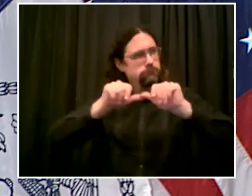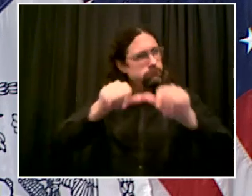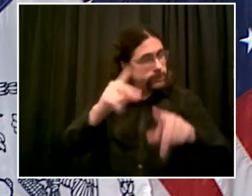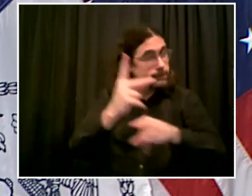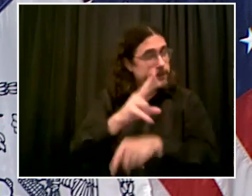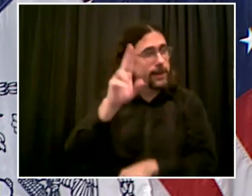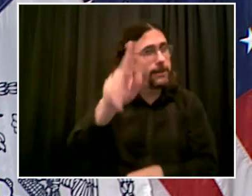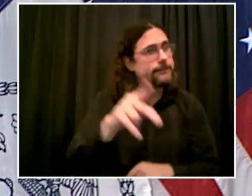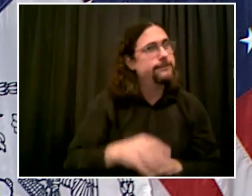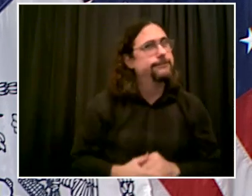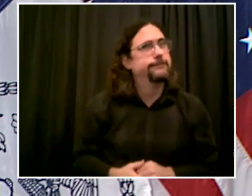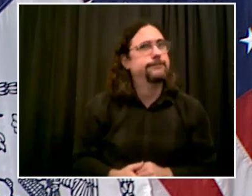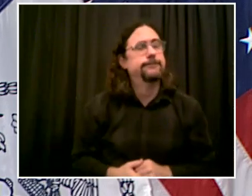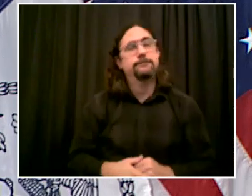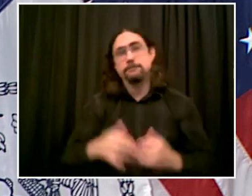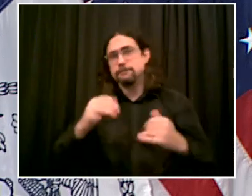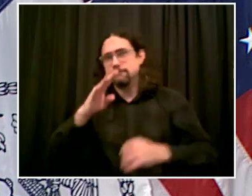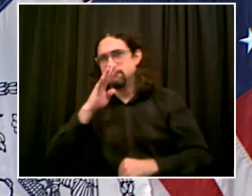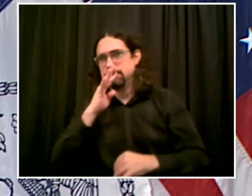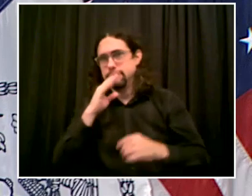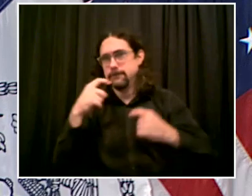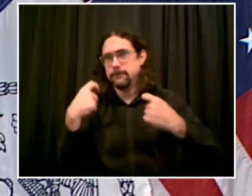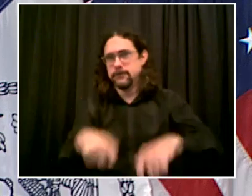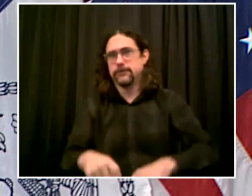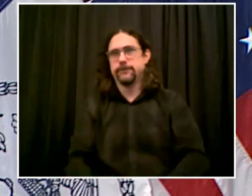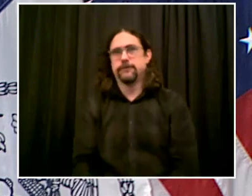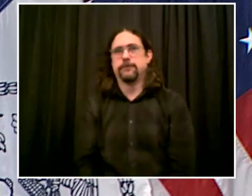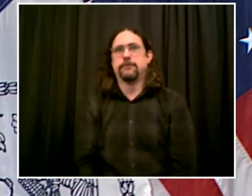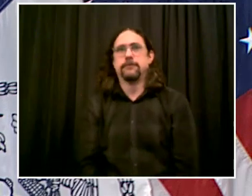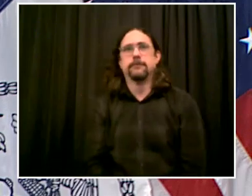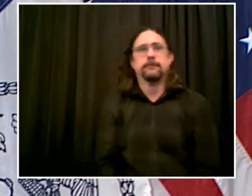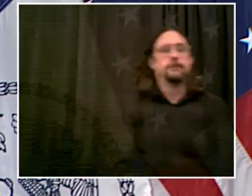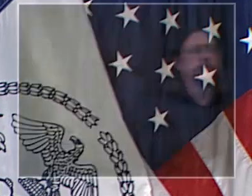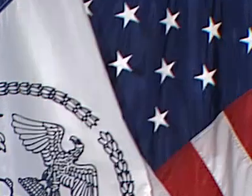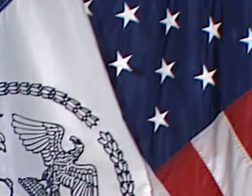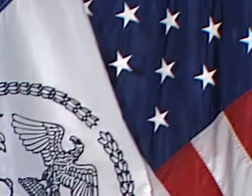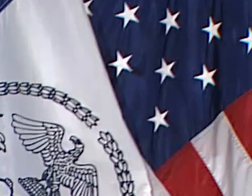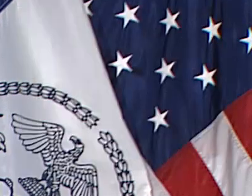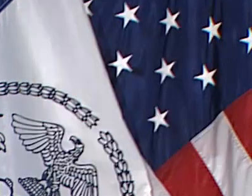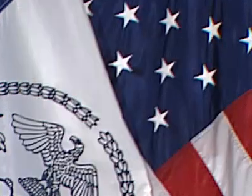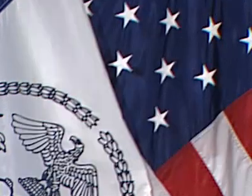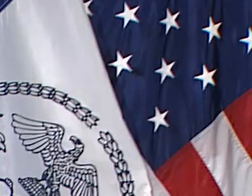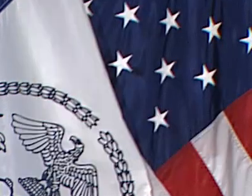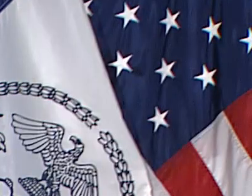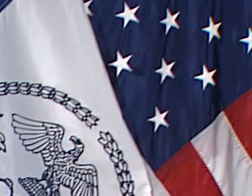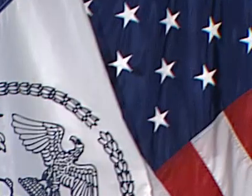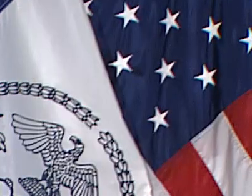NUMBERS. NGCORATULATIONS TO ALL. NOW A FEW WORDS IN SPANISH.